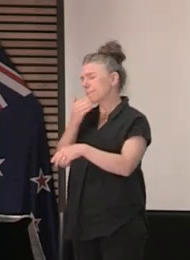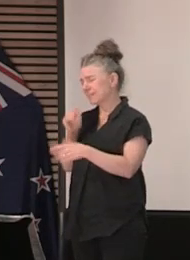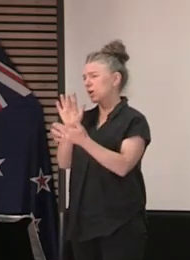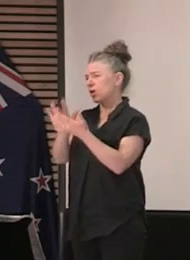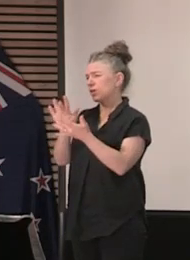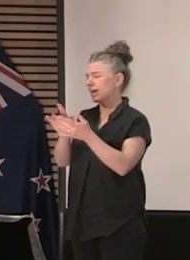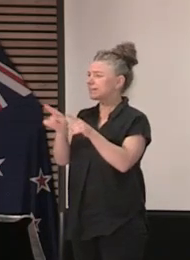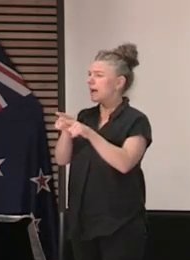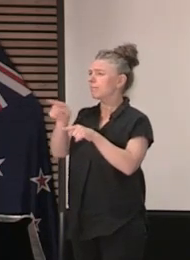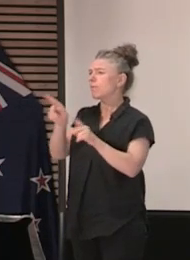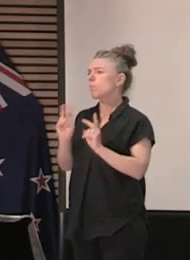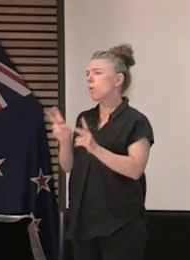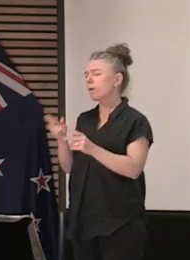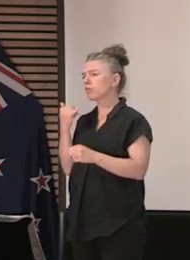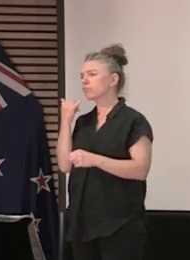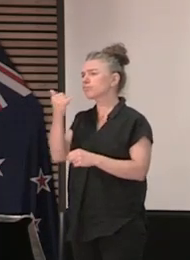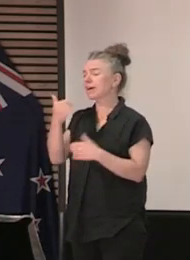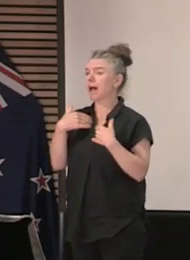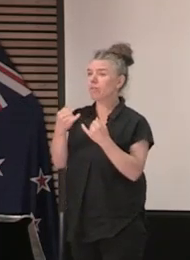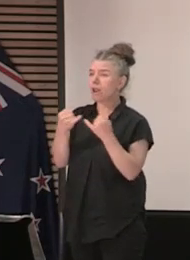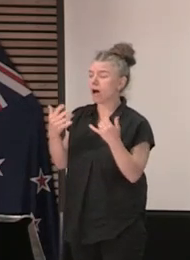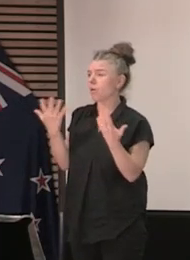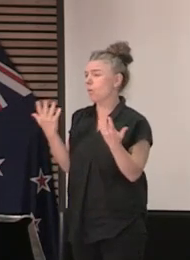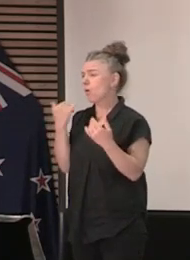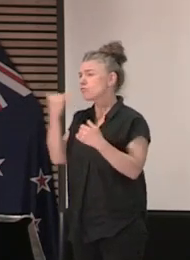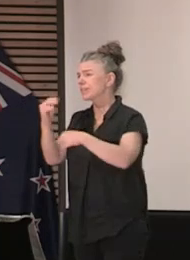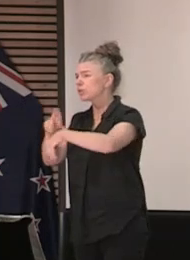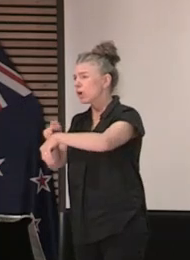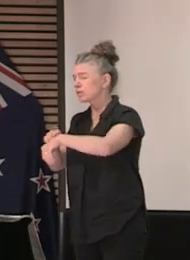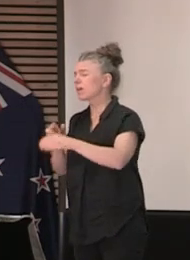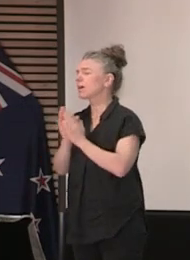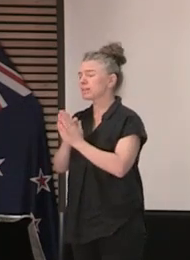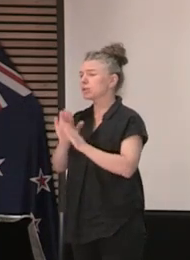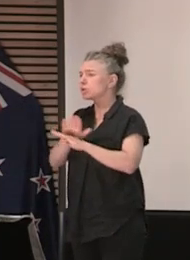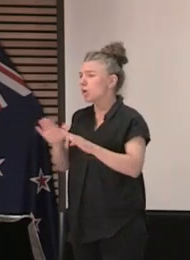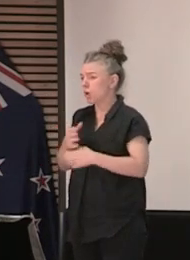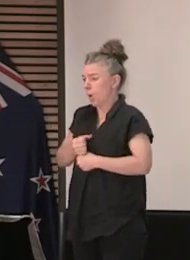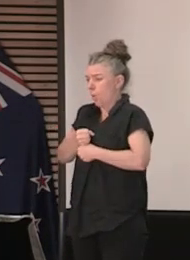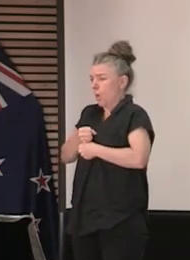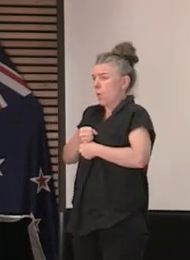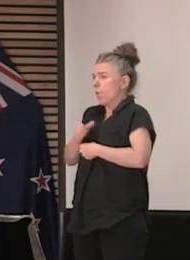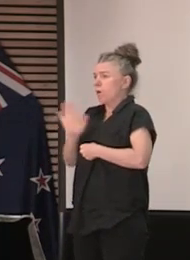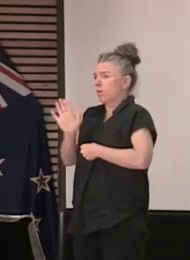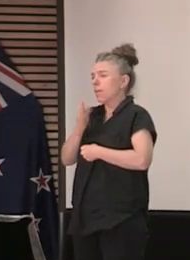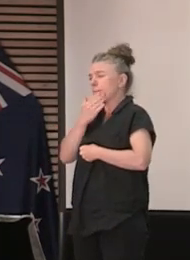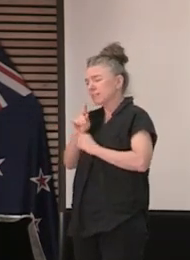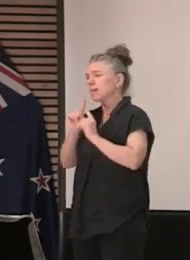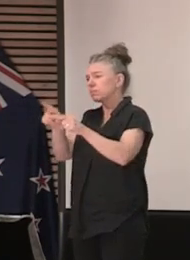. healthcare or talk to. Healthline. We really want. . people to keep showing up for. and seeking care that they.